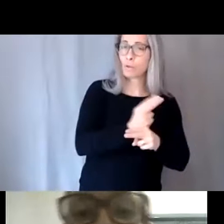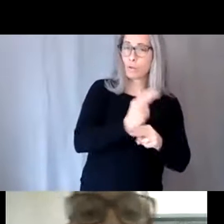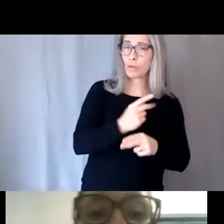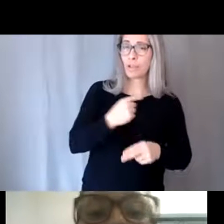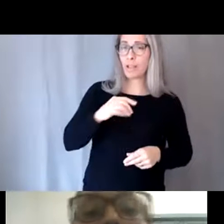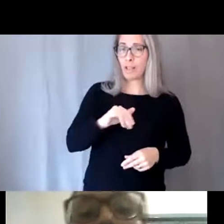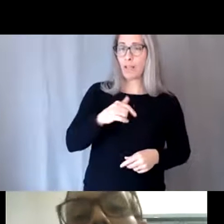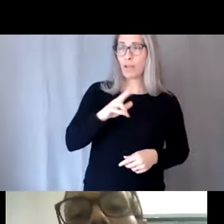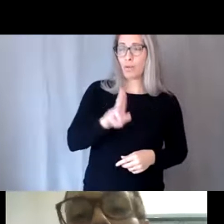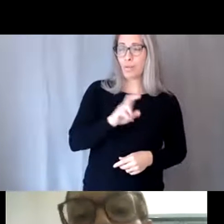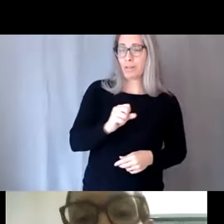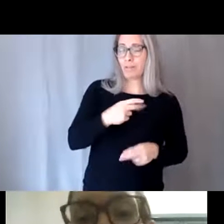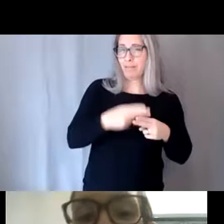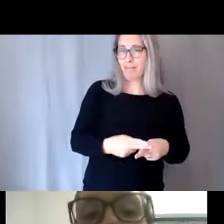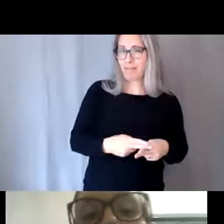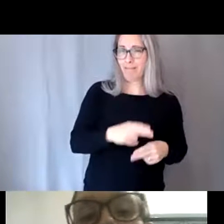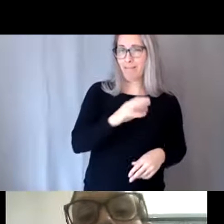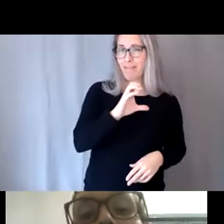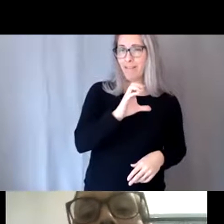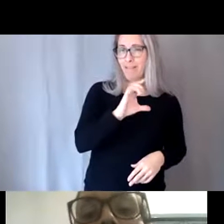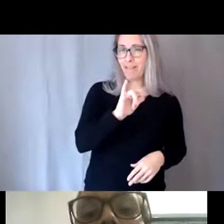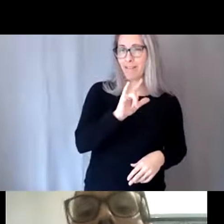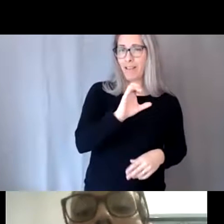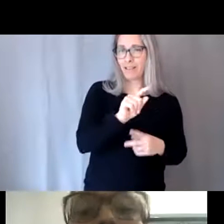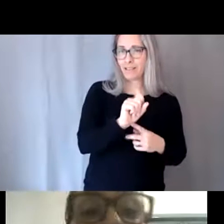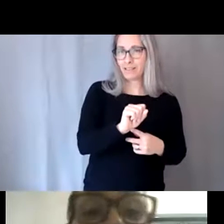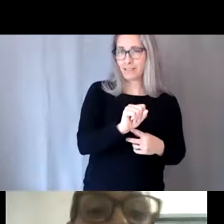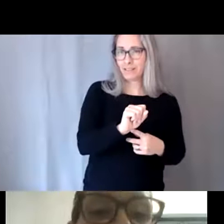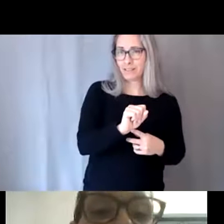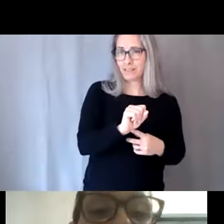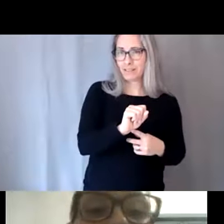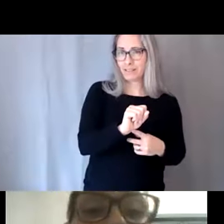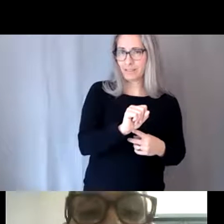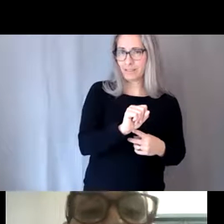or patients of this clinical